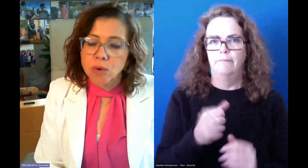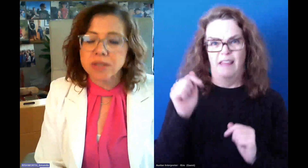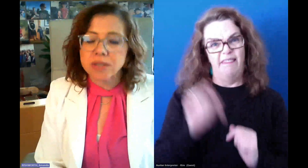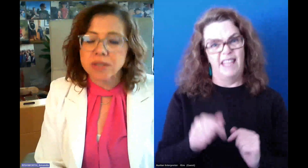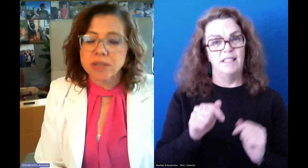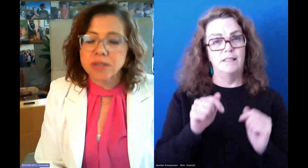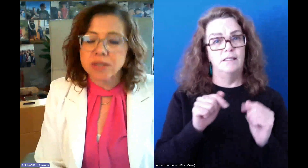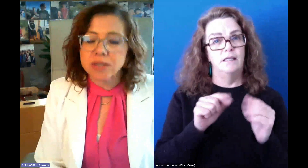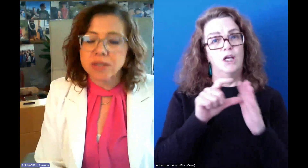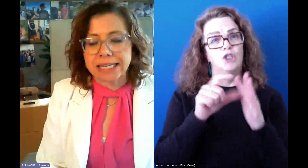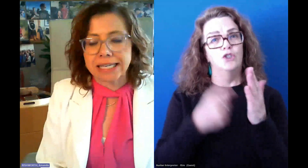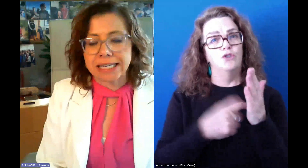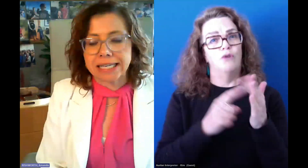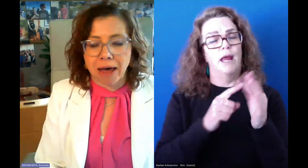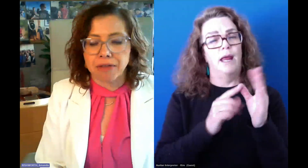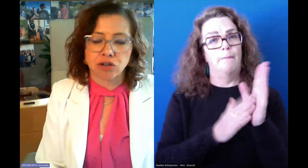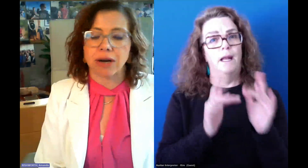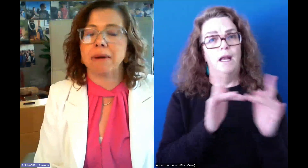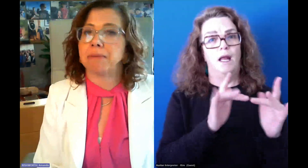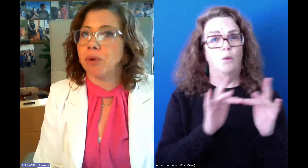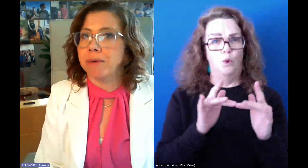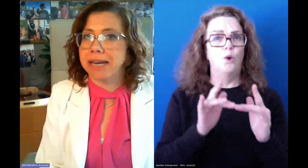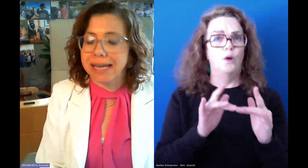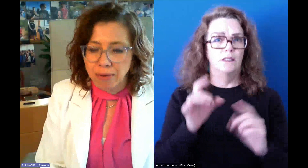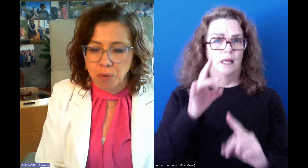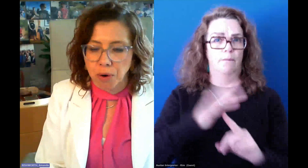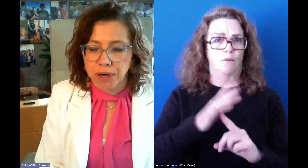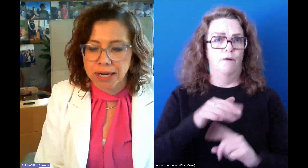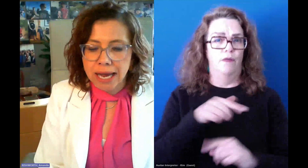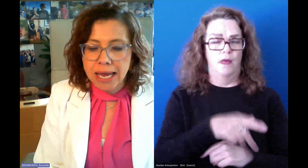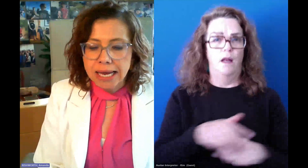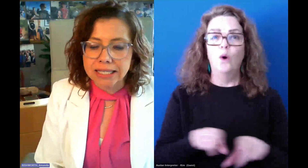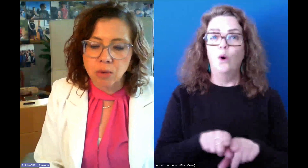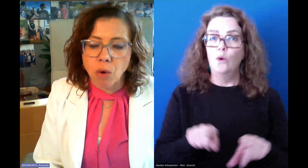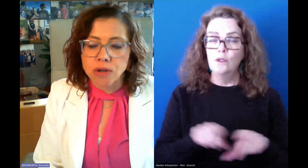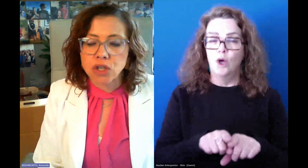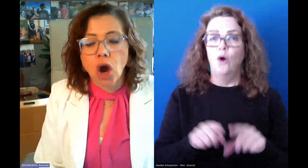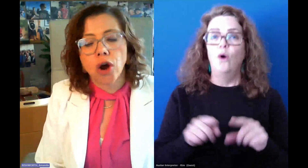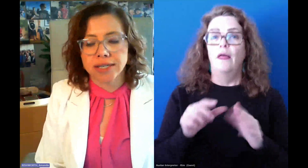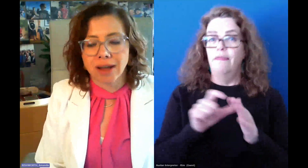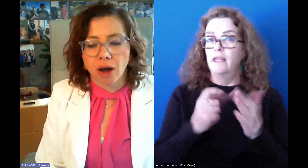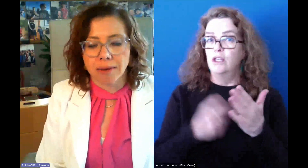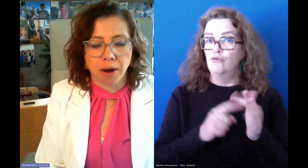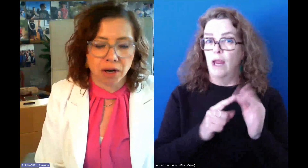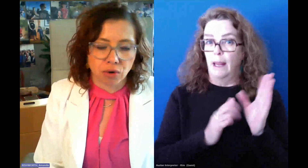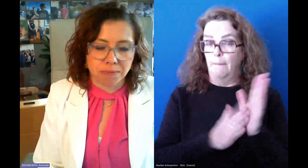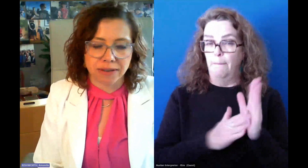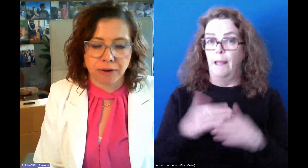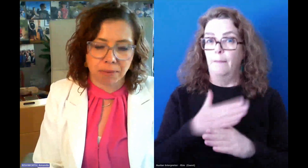also so impressive about the Dream Employment Network is it was co-designed by groups of